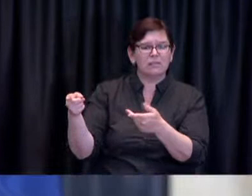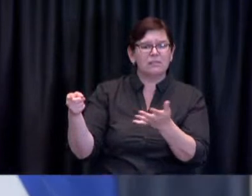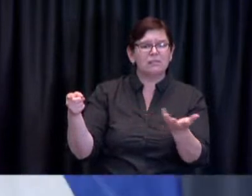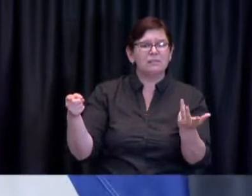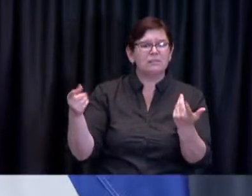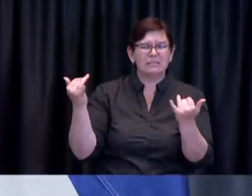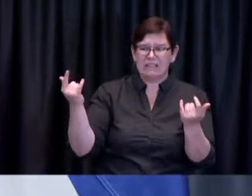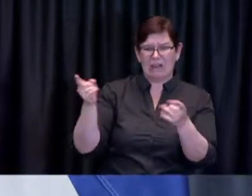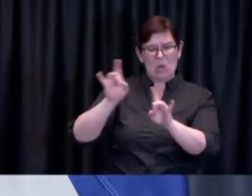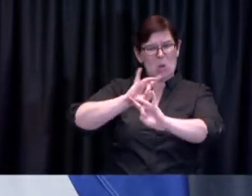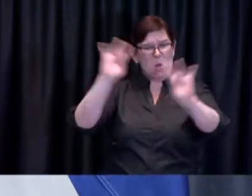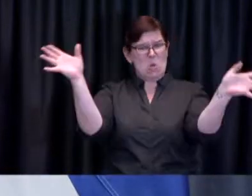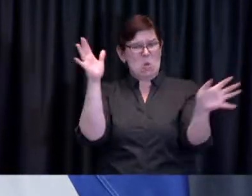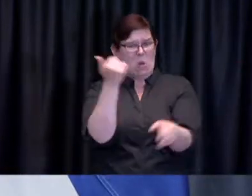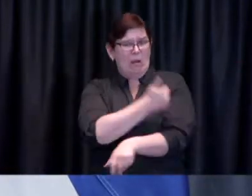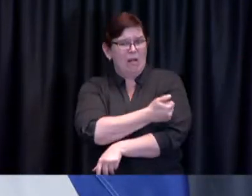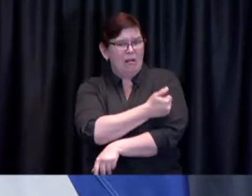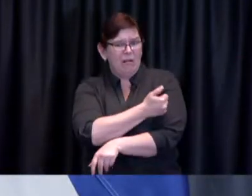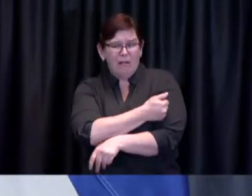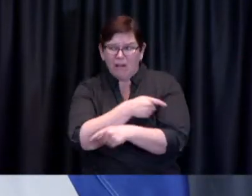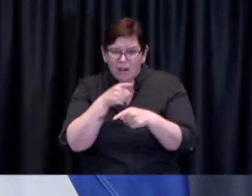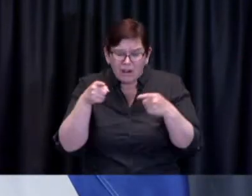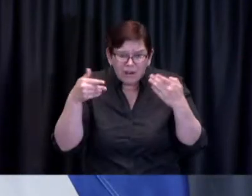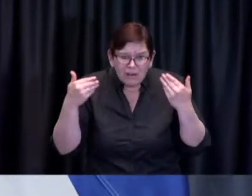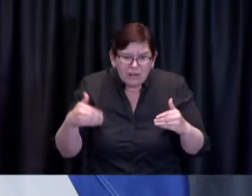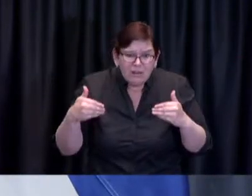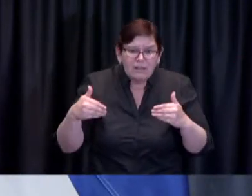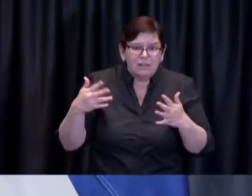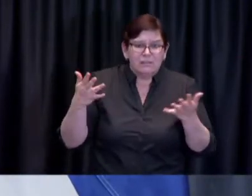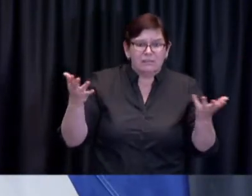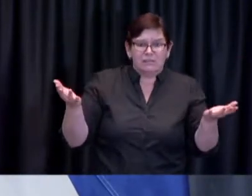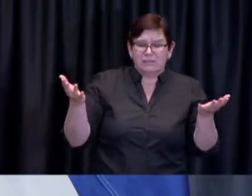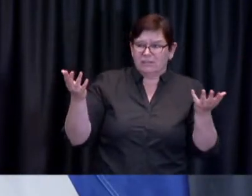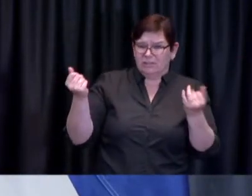me and I've said that on a number of occasions and uh have worked with uh Councillor Joe Cressy the